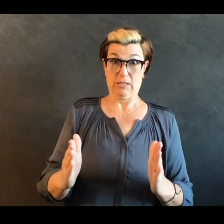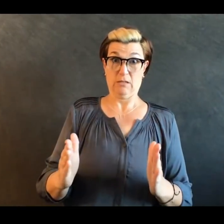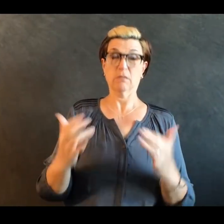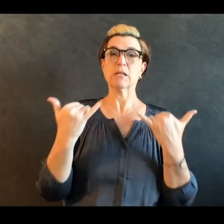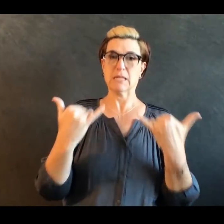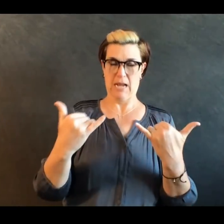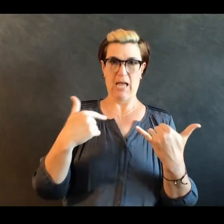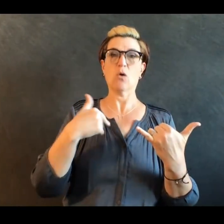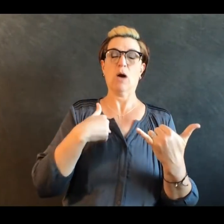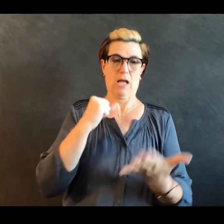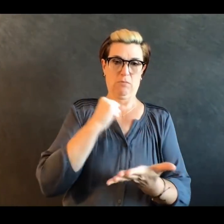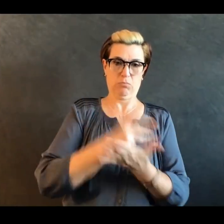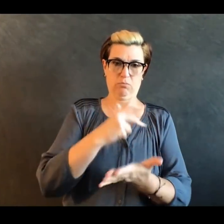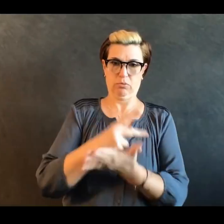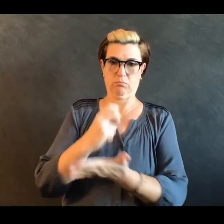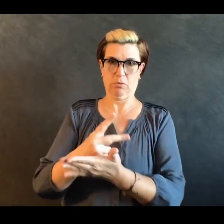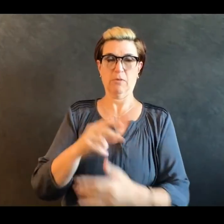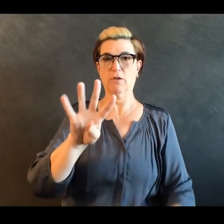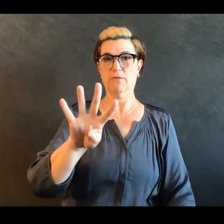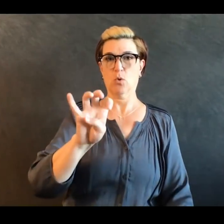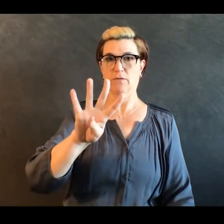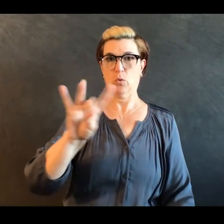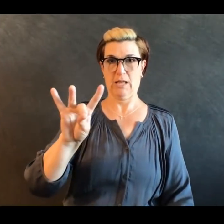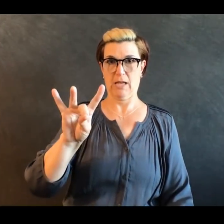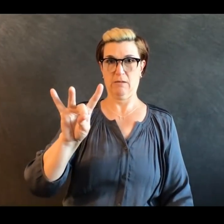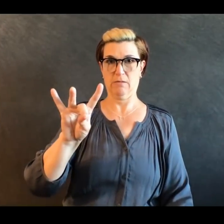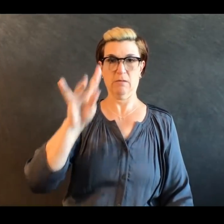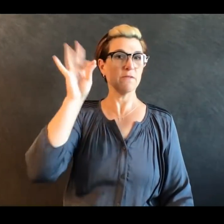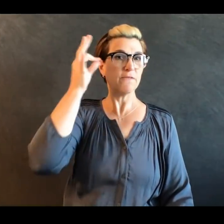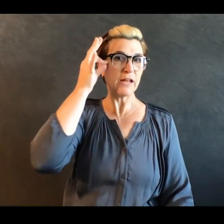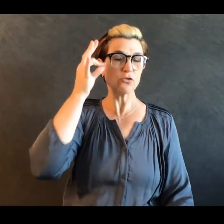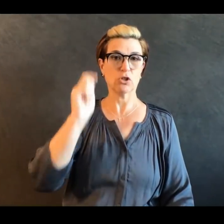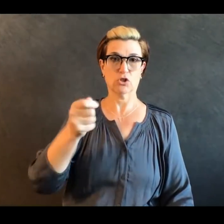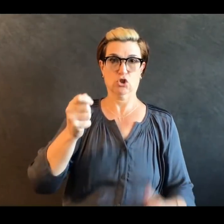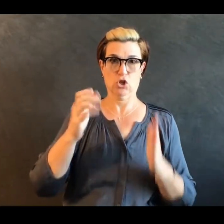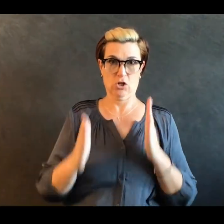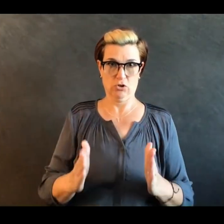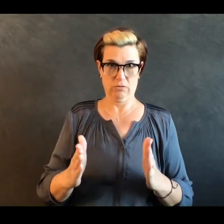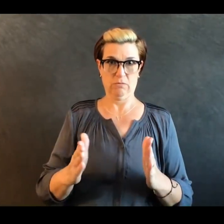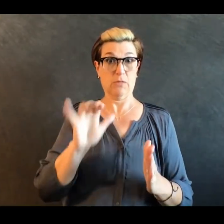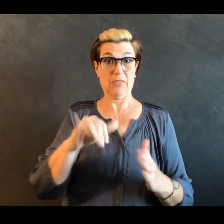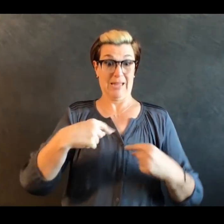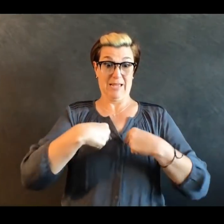judges and that we've gotten because we focus on it we take the maximum time